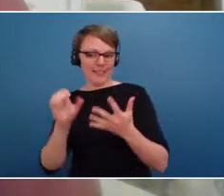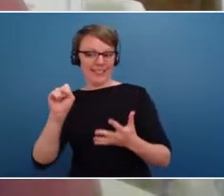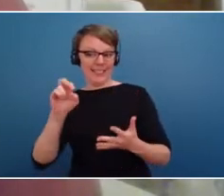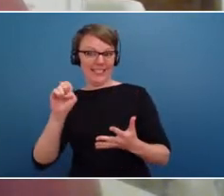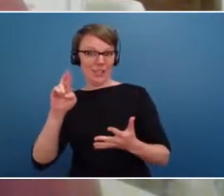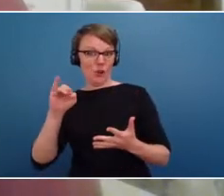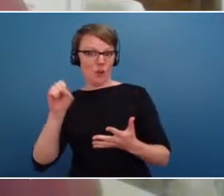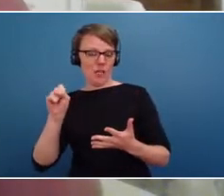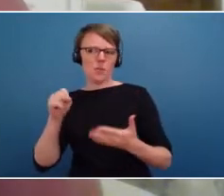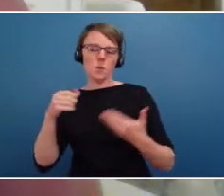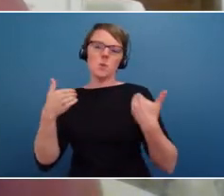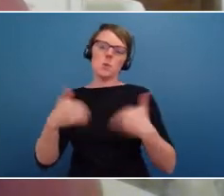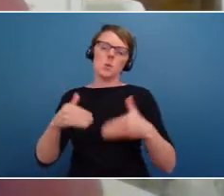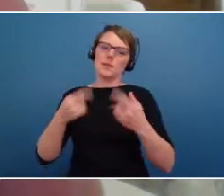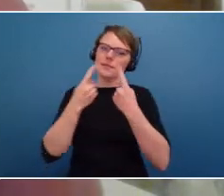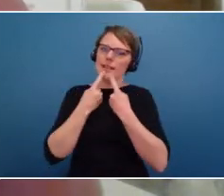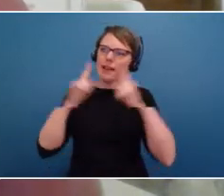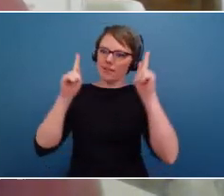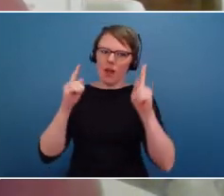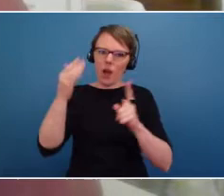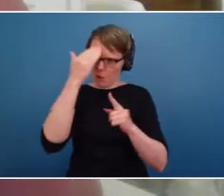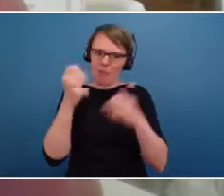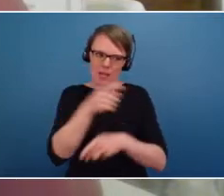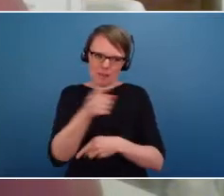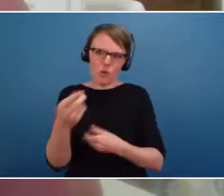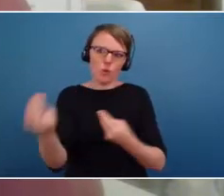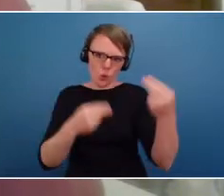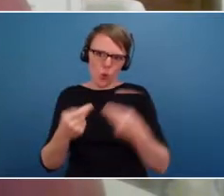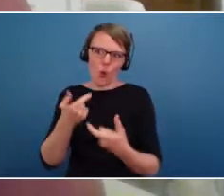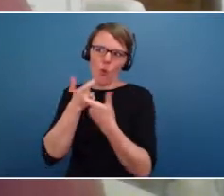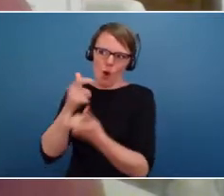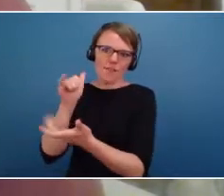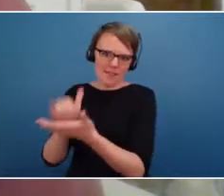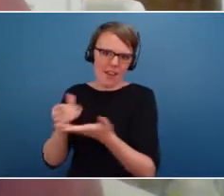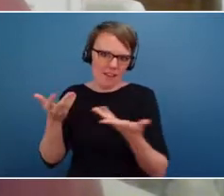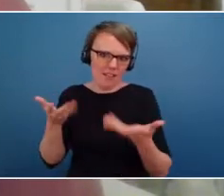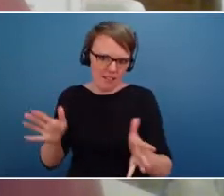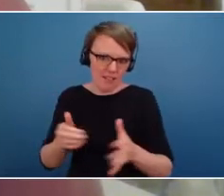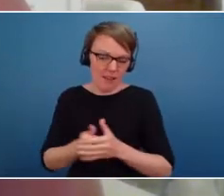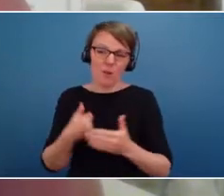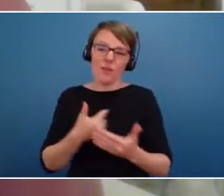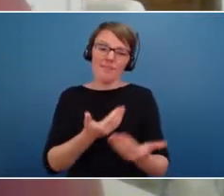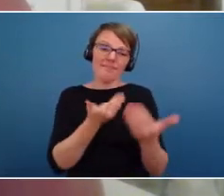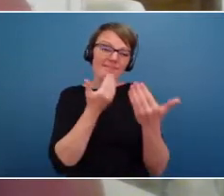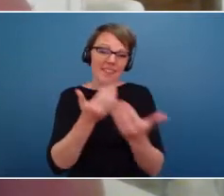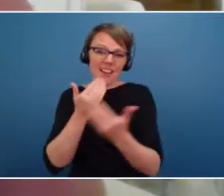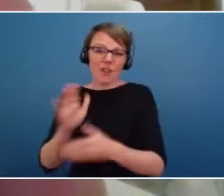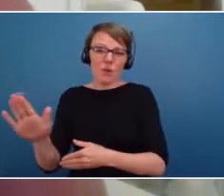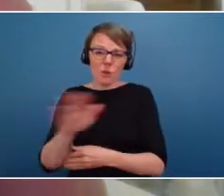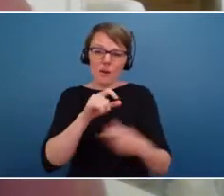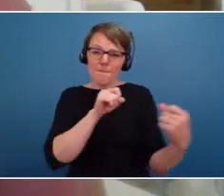And I know many of you joined us for that and we really appreciate all the great feedback we had on that.